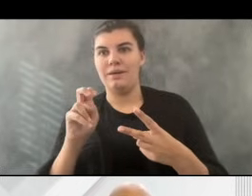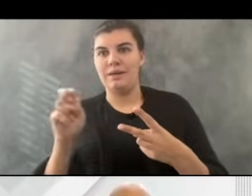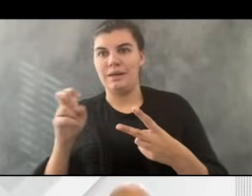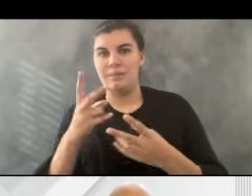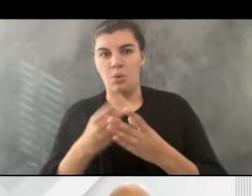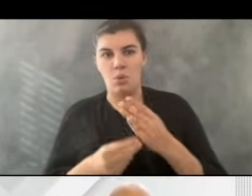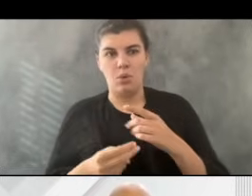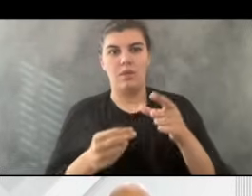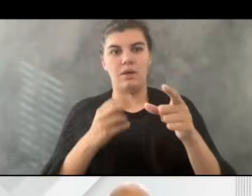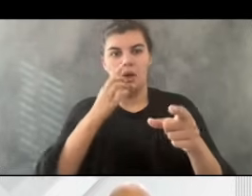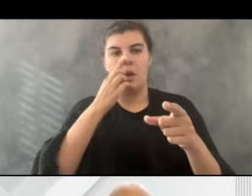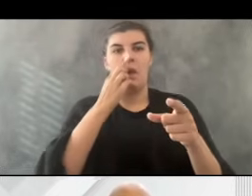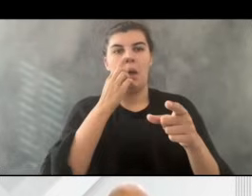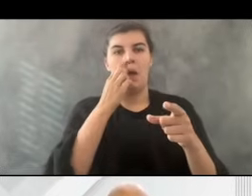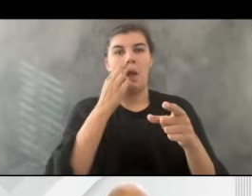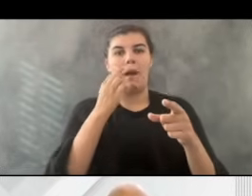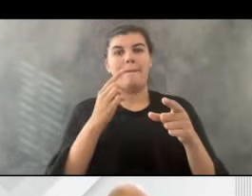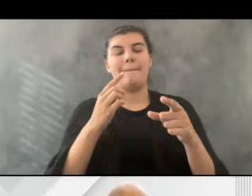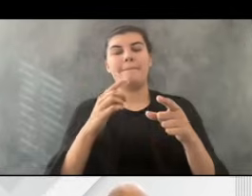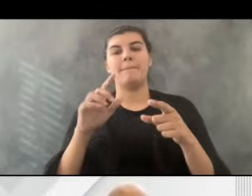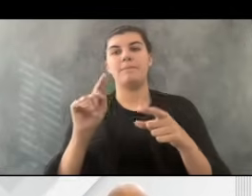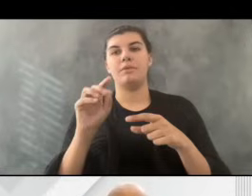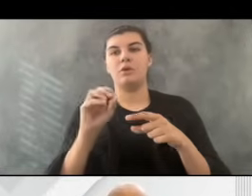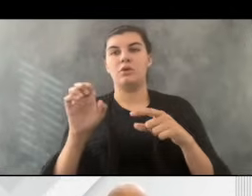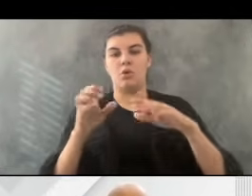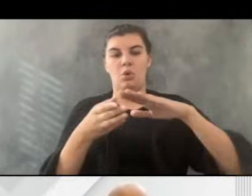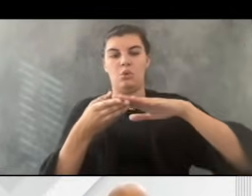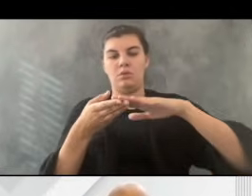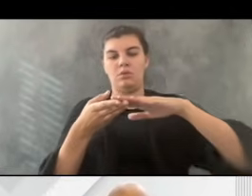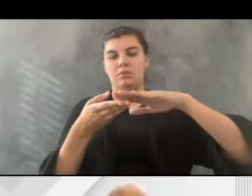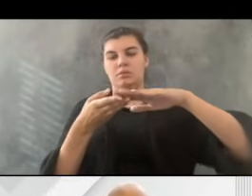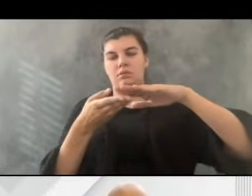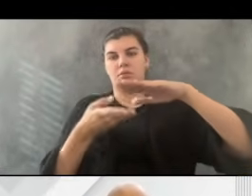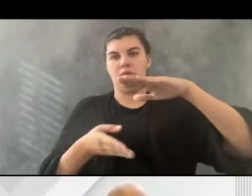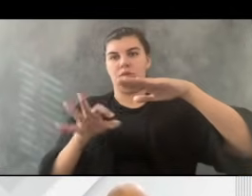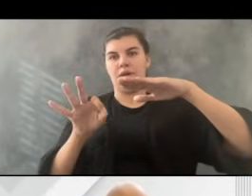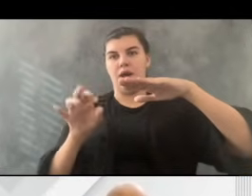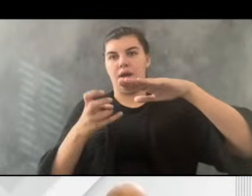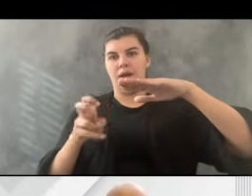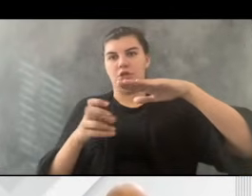between the ground surface and 9 inches above the ground surface. The maximum depth